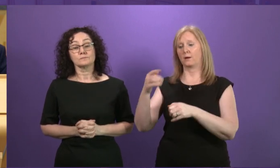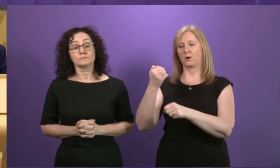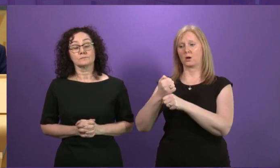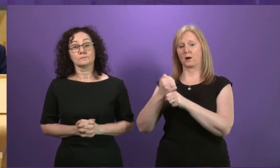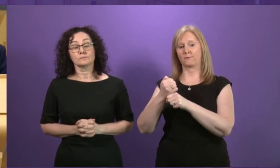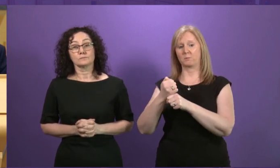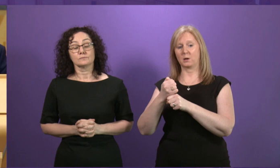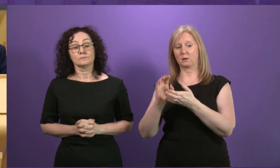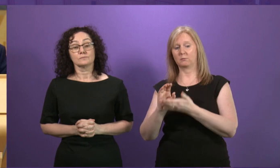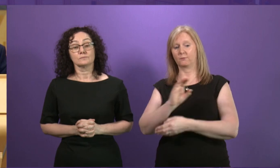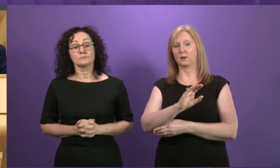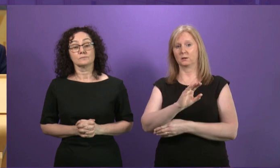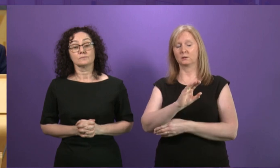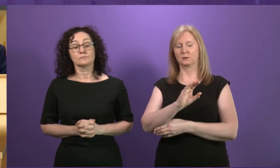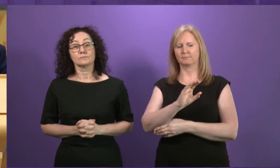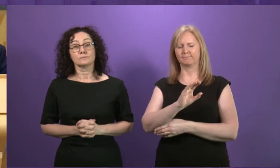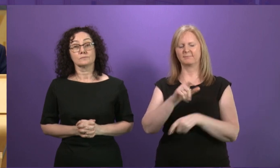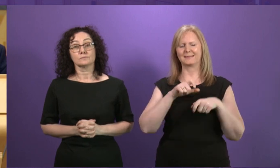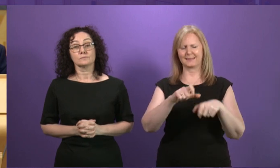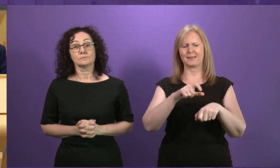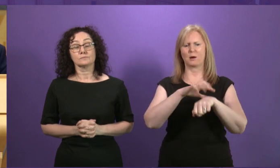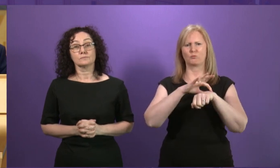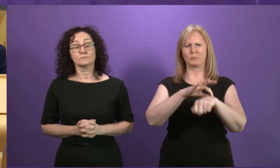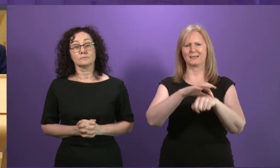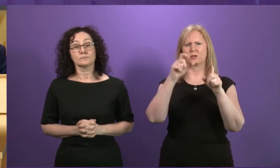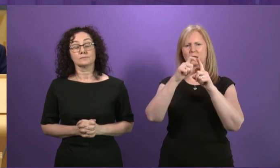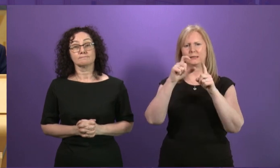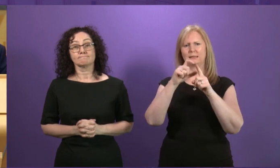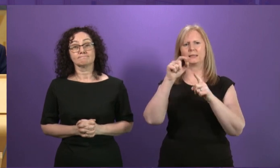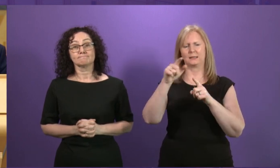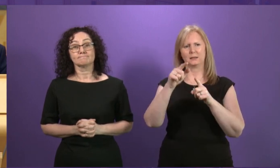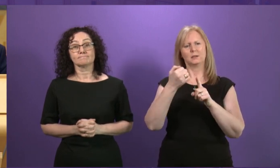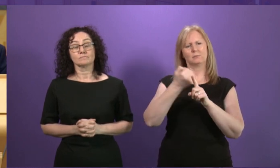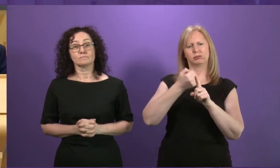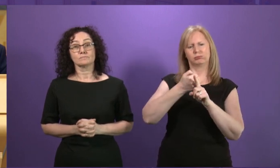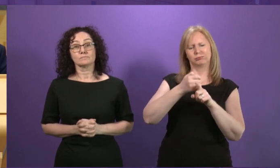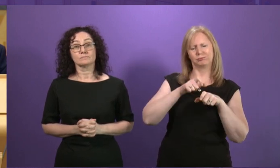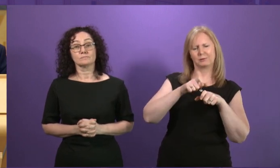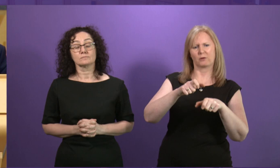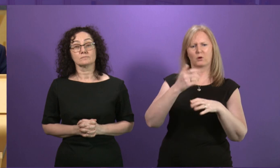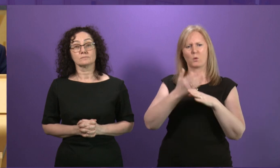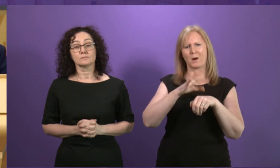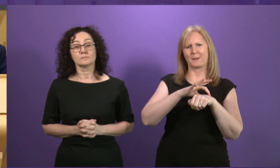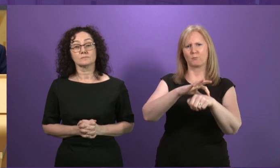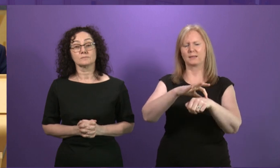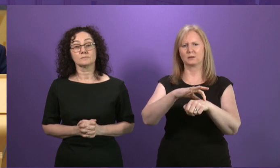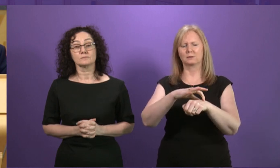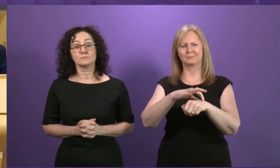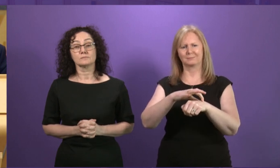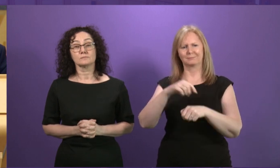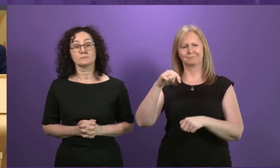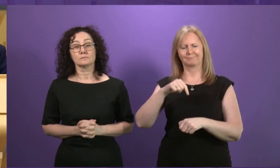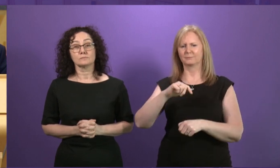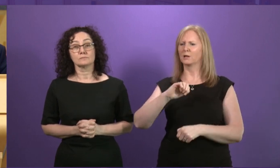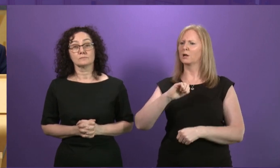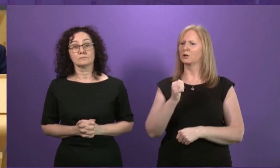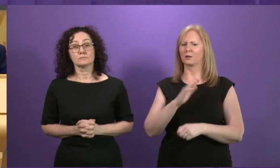loan, are still trying to salvage their apprenticeships. This country’s skills situation cannot afford